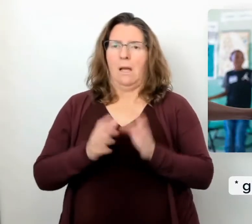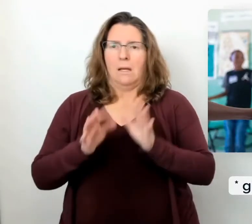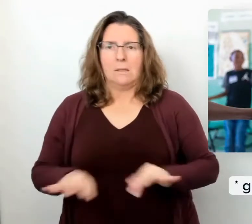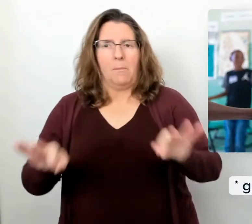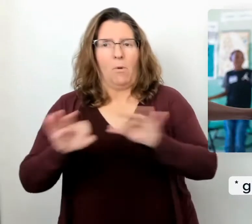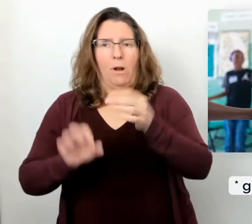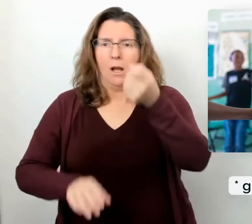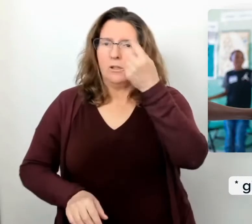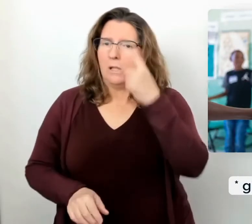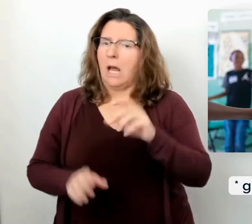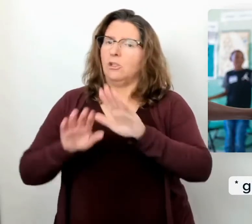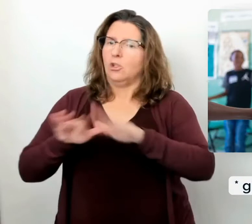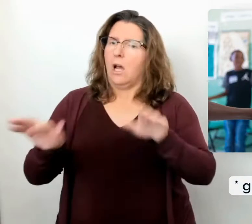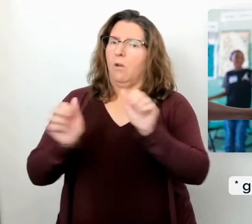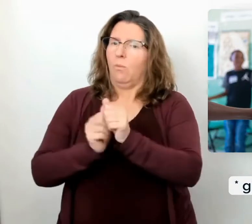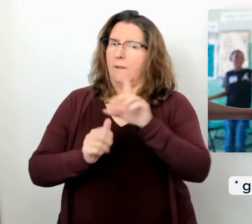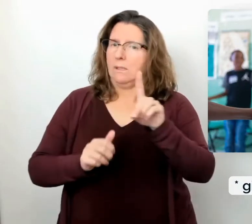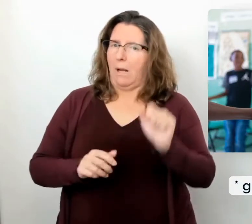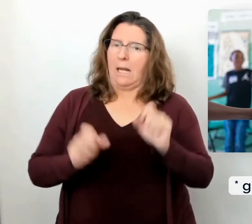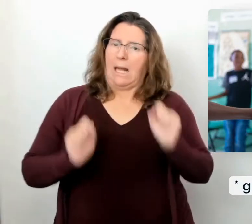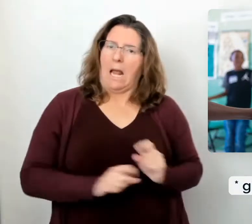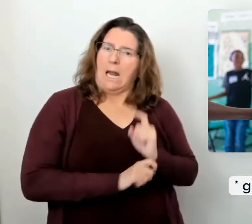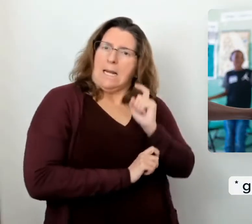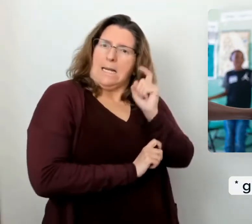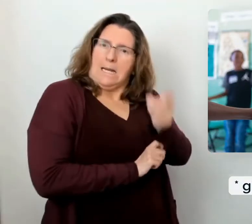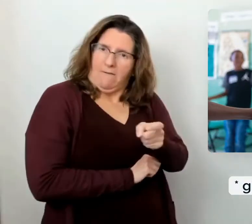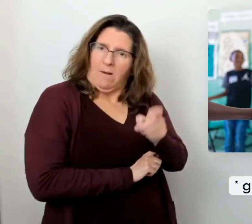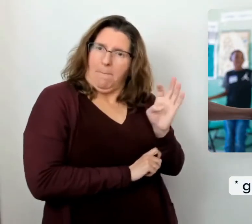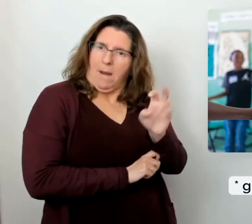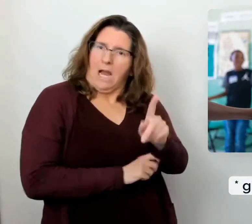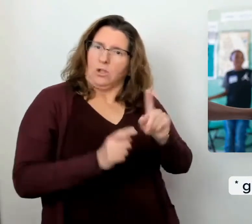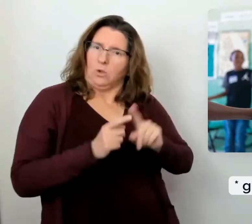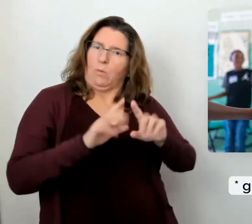Teachers need to recognize that students with disabilities contribute to the classroom,